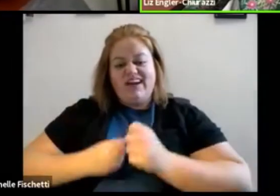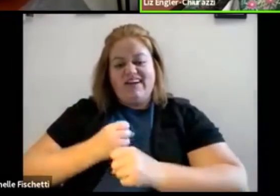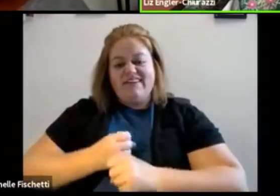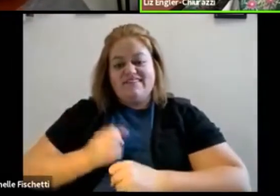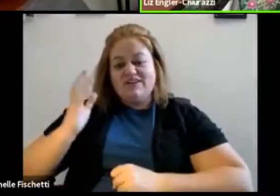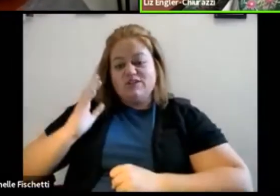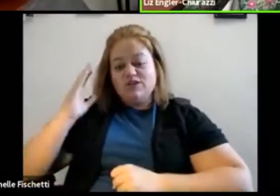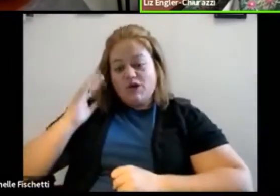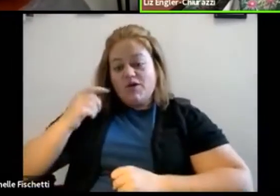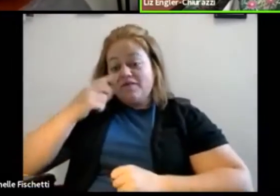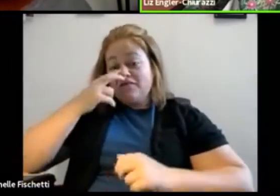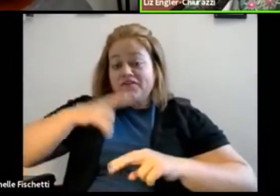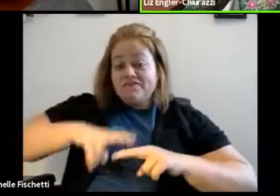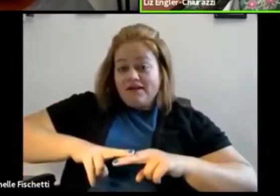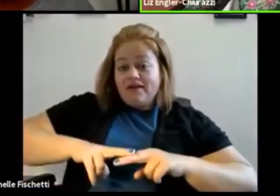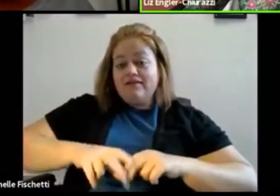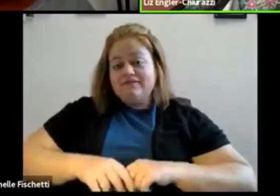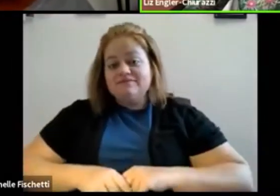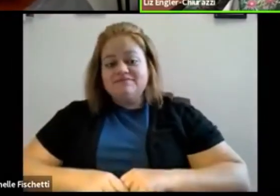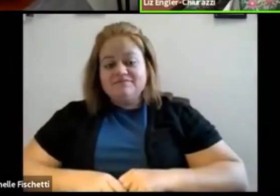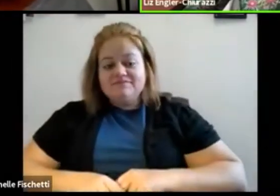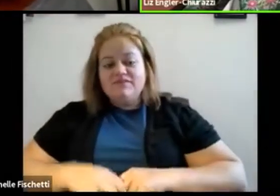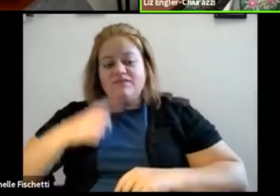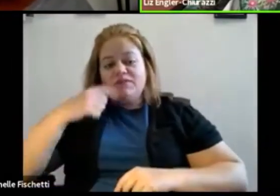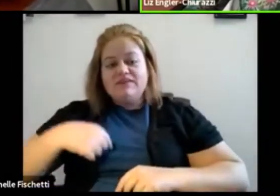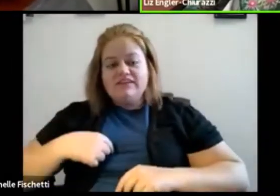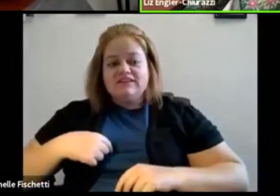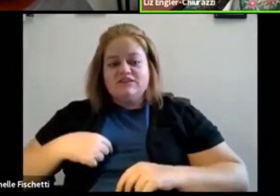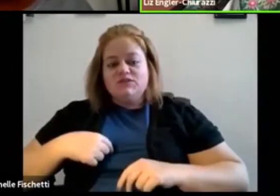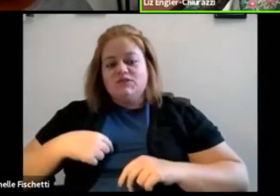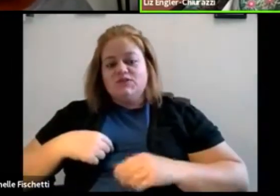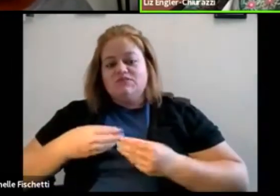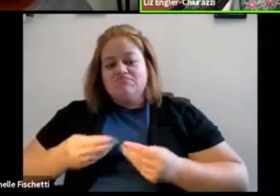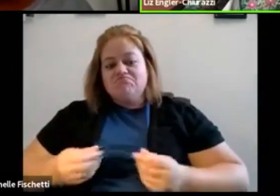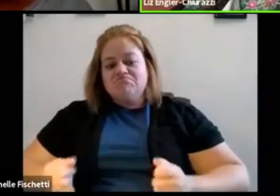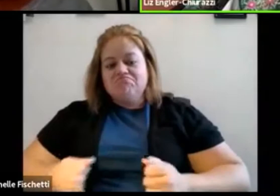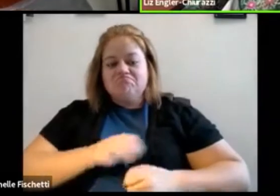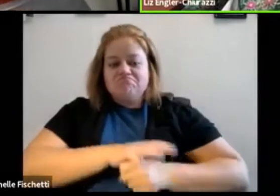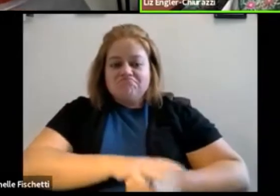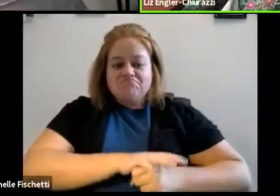hobby a way to burn off some steam and get some exercise in a non-traditional